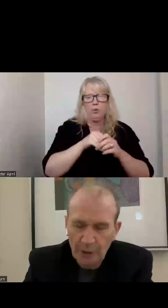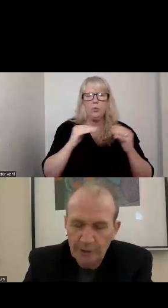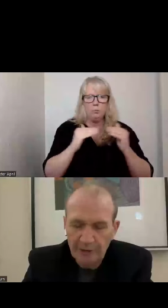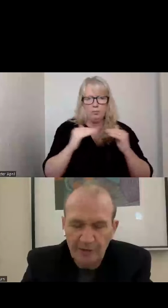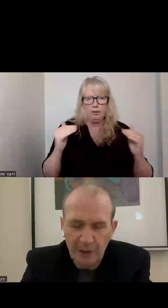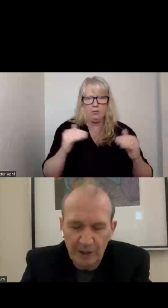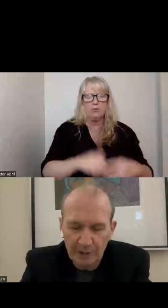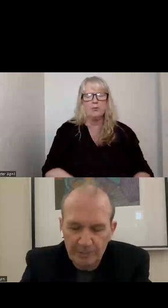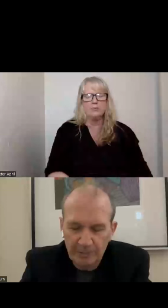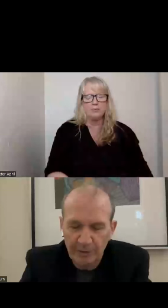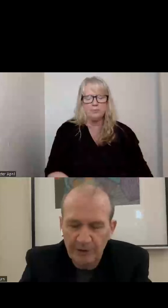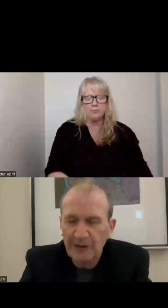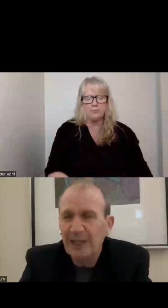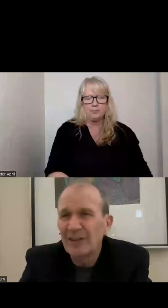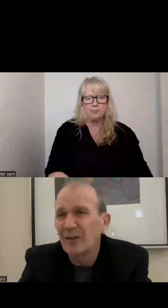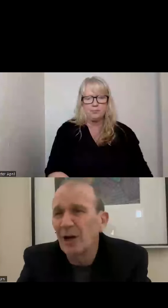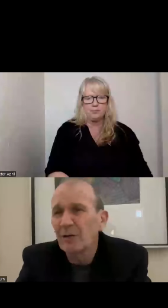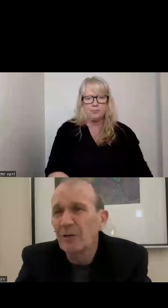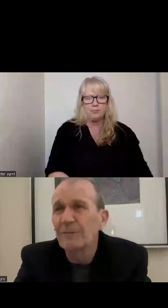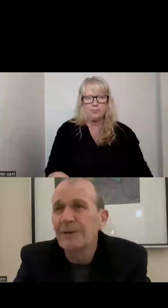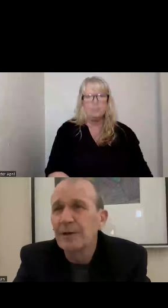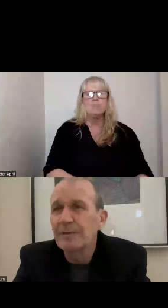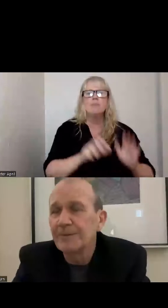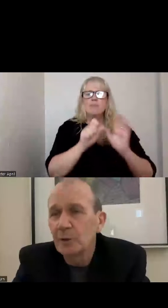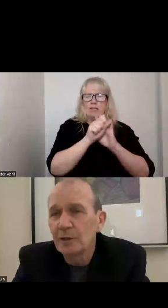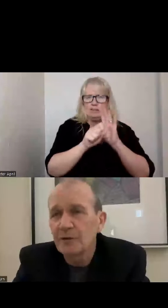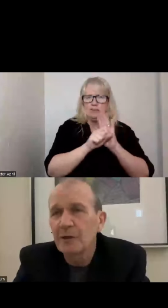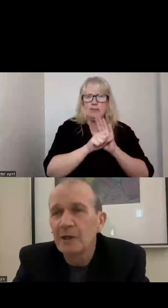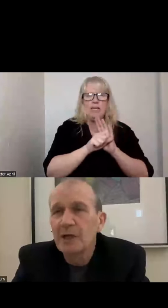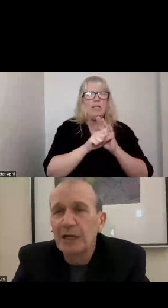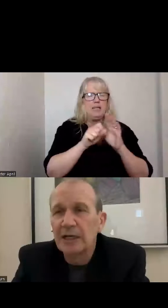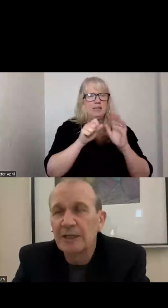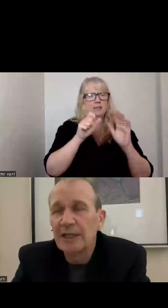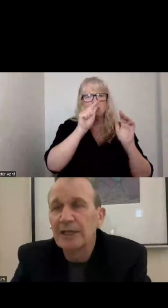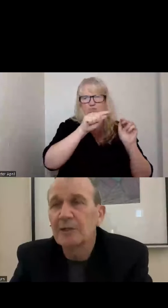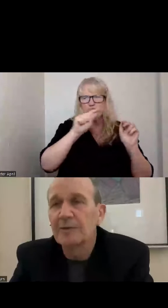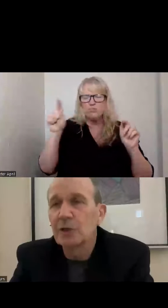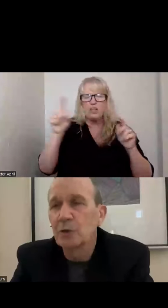WE KNOW THAT THE STATES ARE ALSO VERY FOCUSED ON THE END OF THE